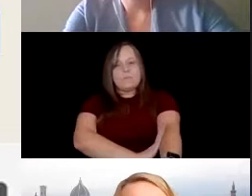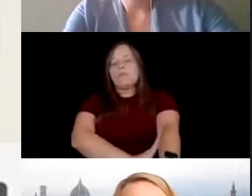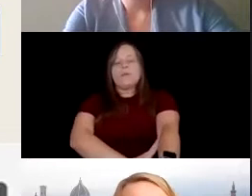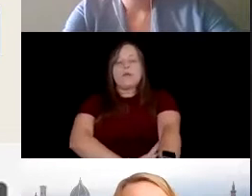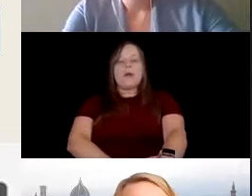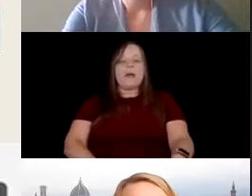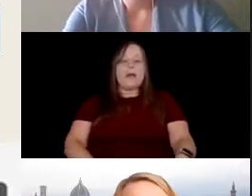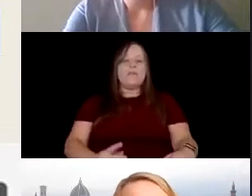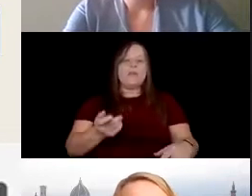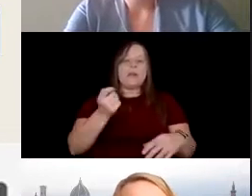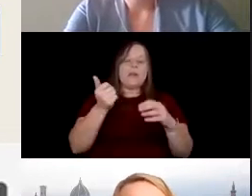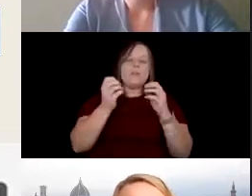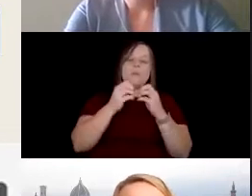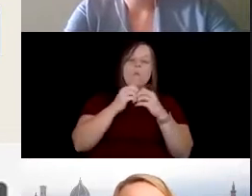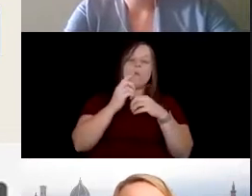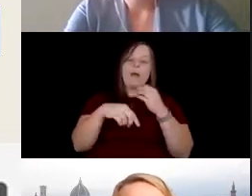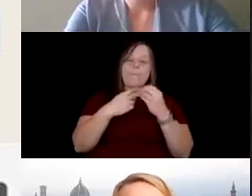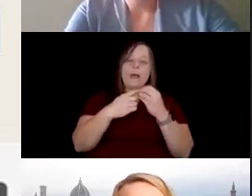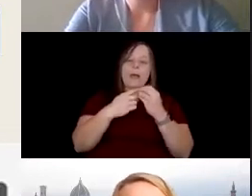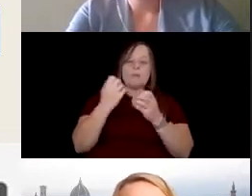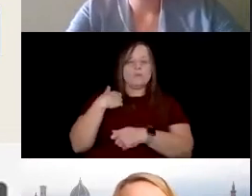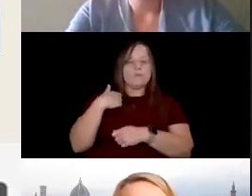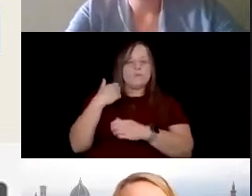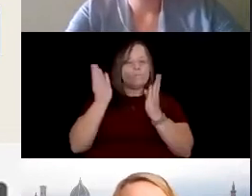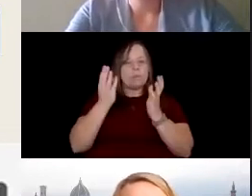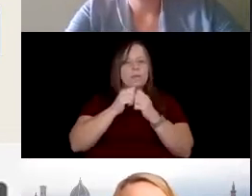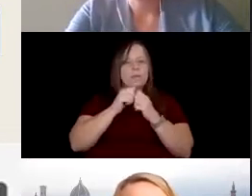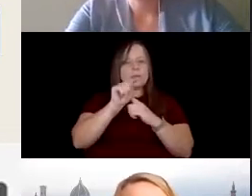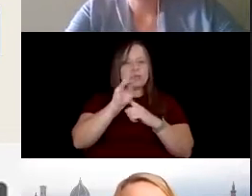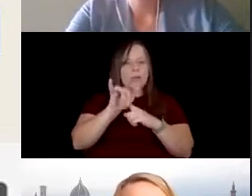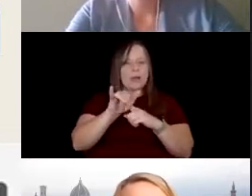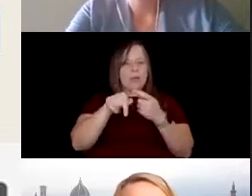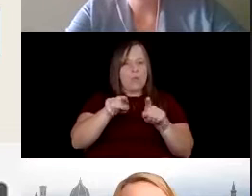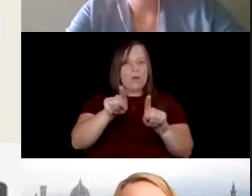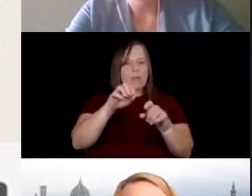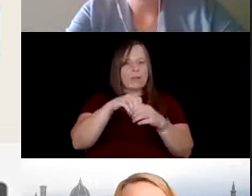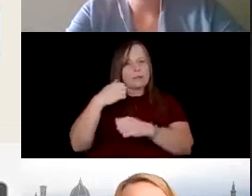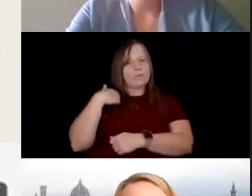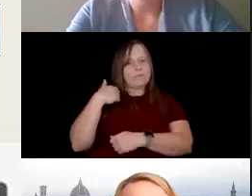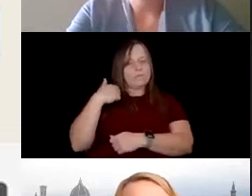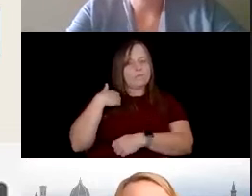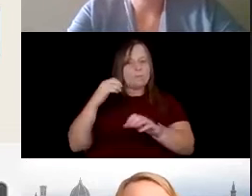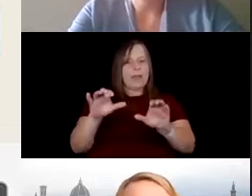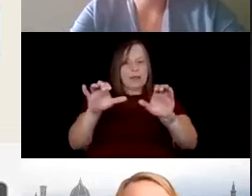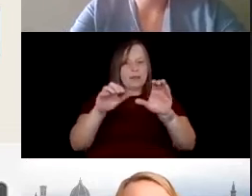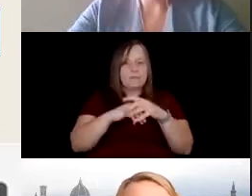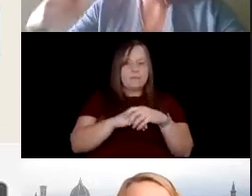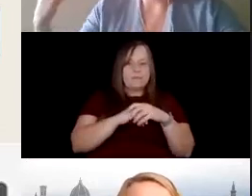about what happens to service members with a TBI while they're serving. Obviously, if you were a severe case